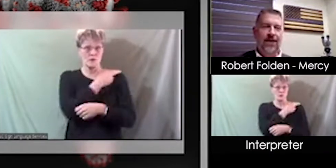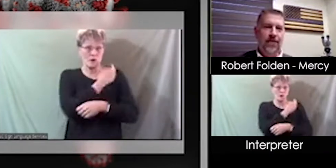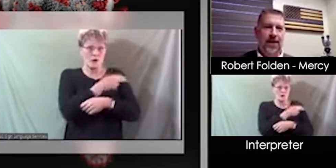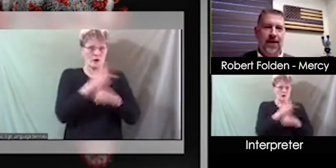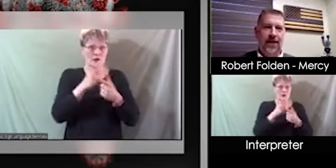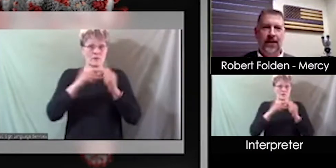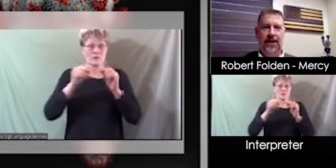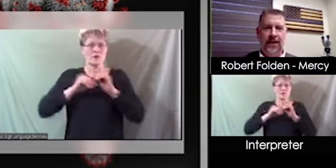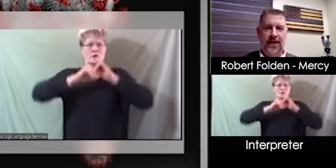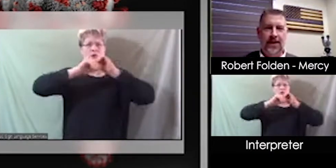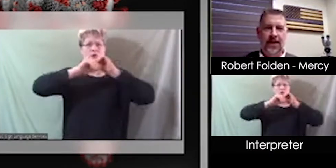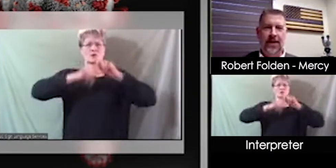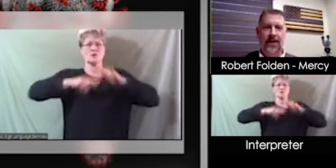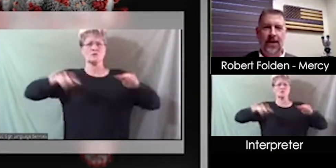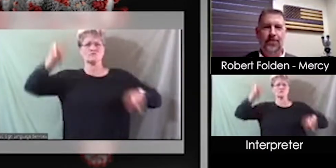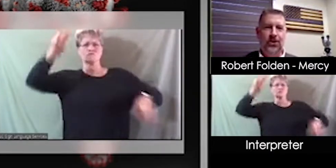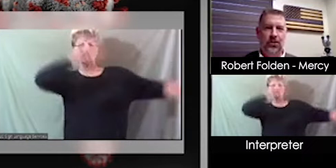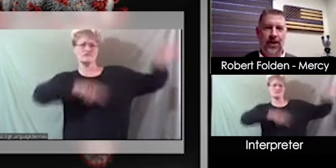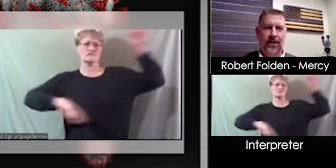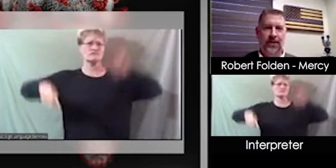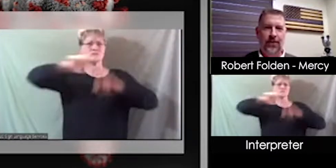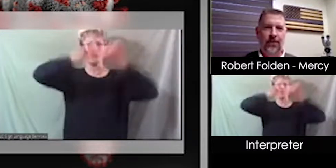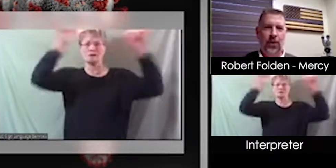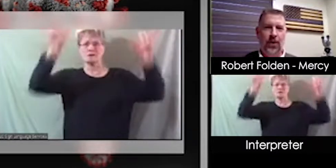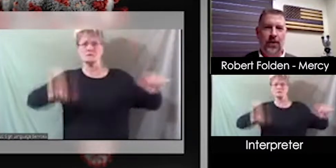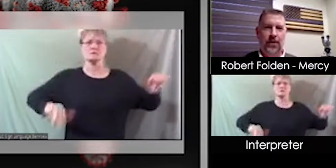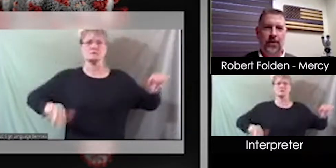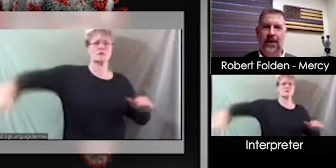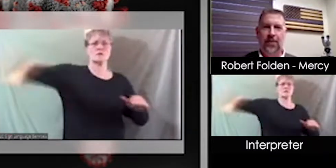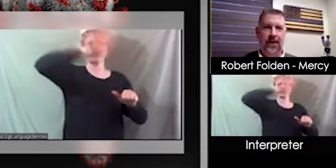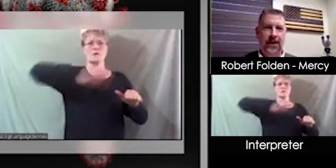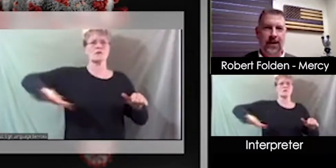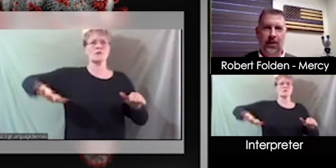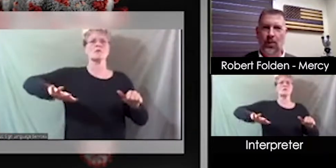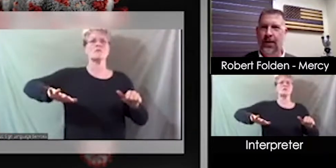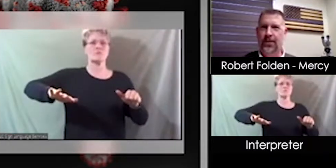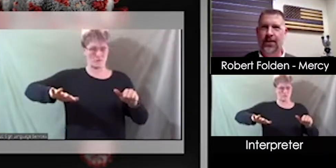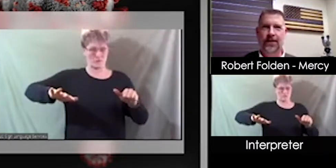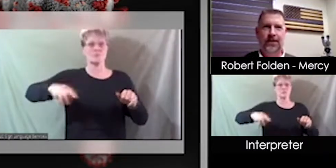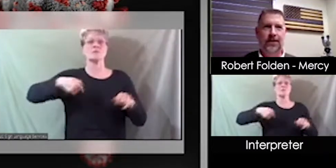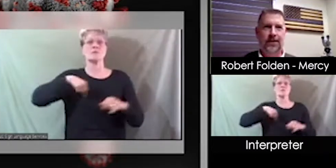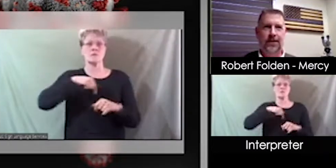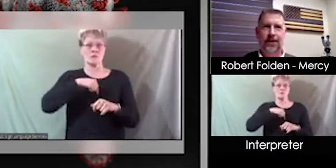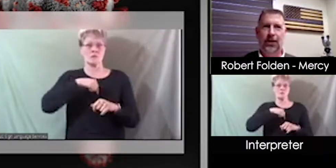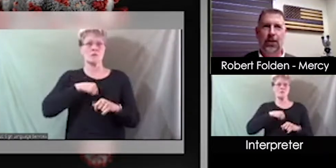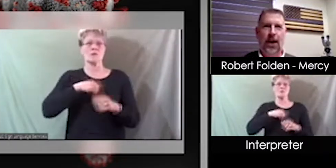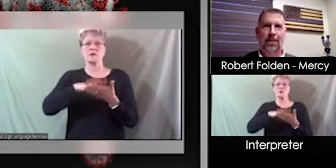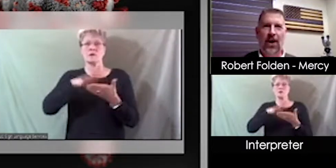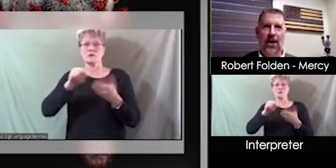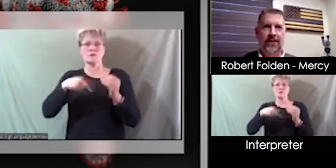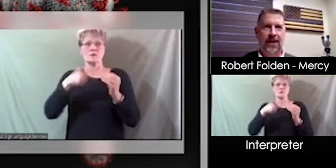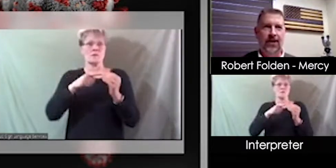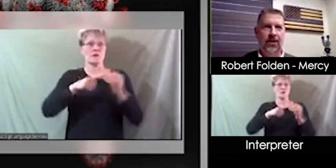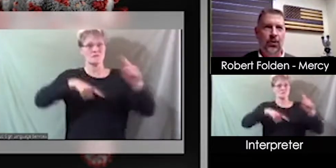every lead that comes to us for PPE whether it's, you know, a box here